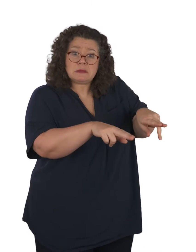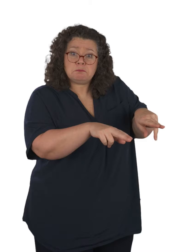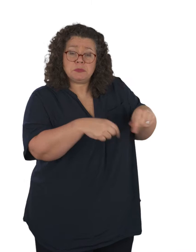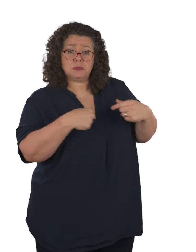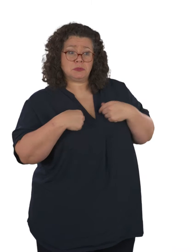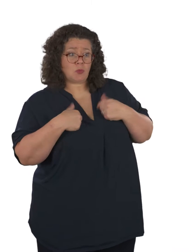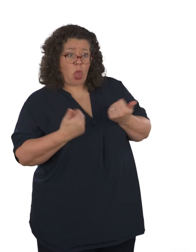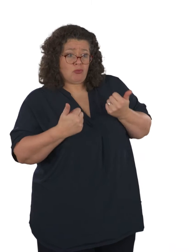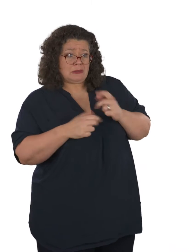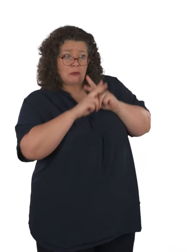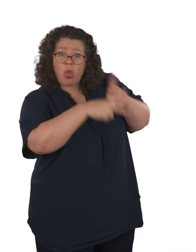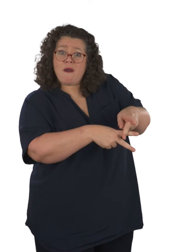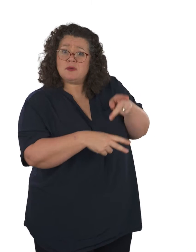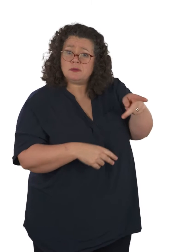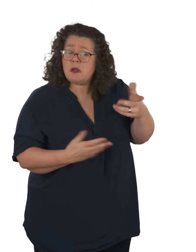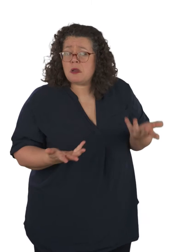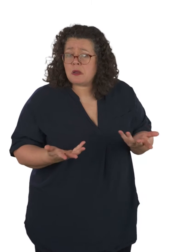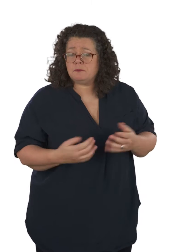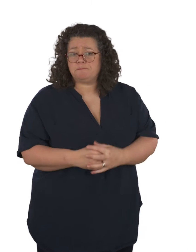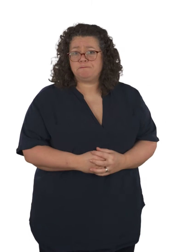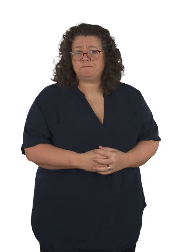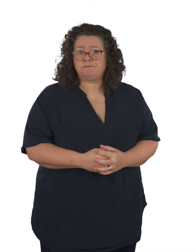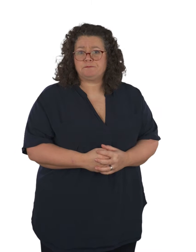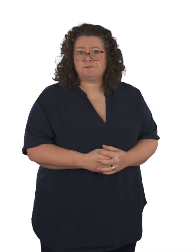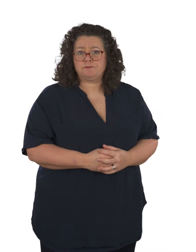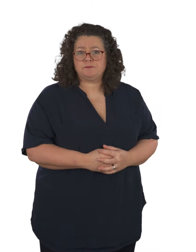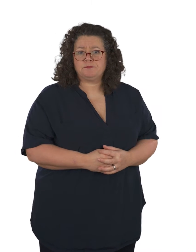and they can still have an assessment, even if you're already looking after them.